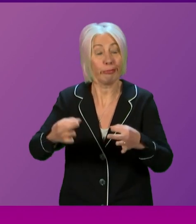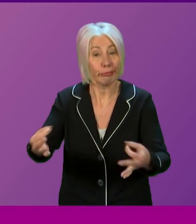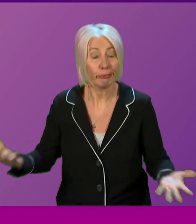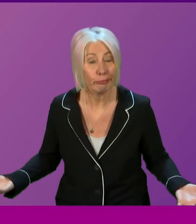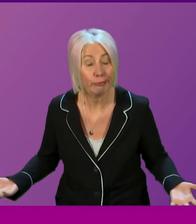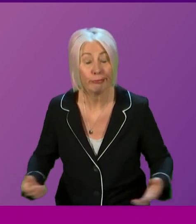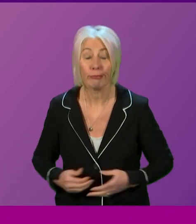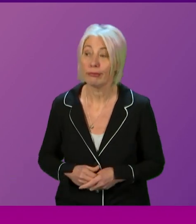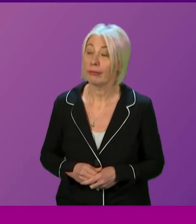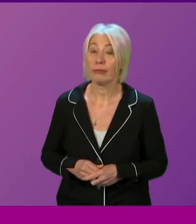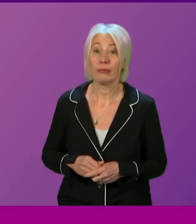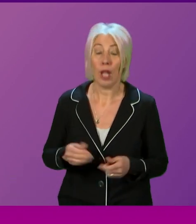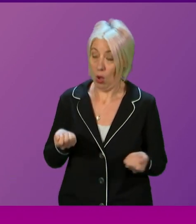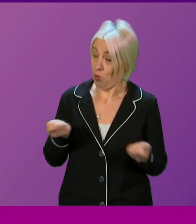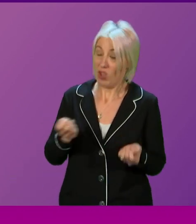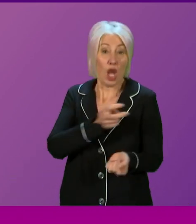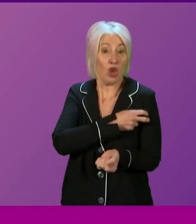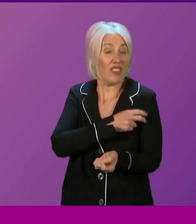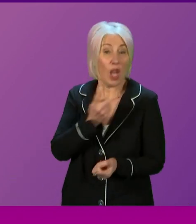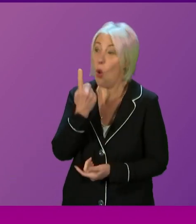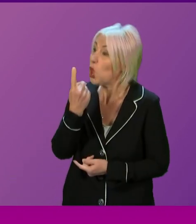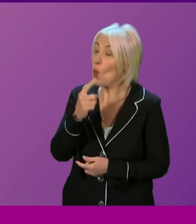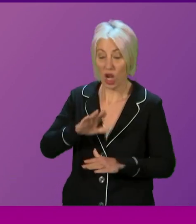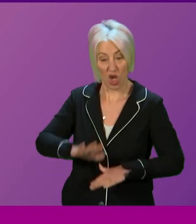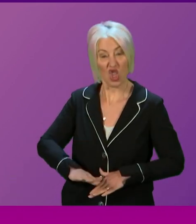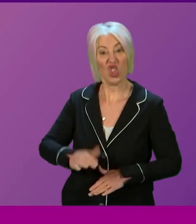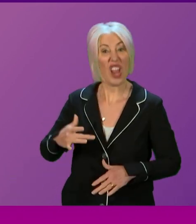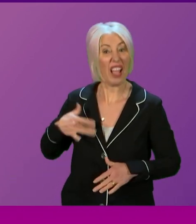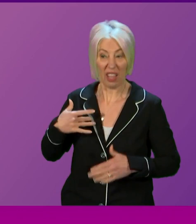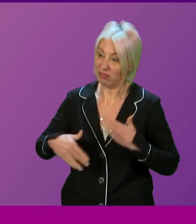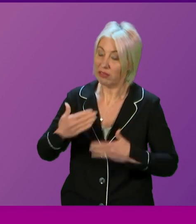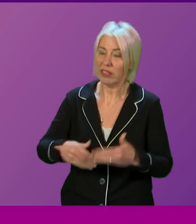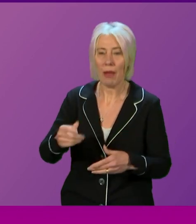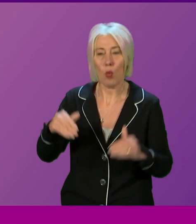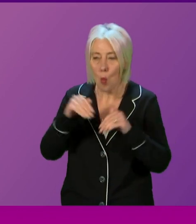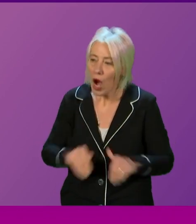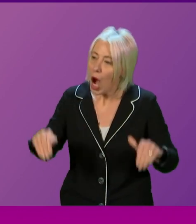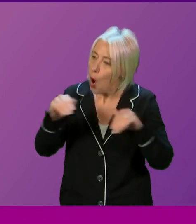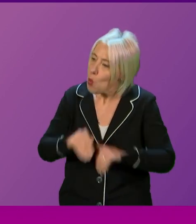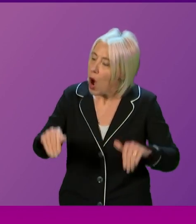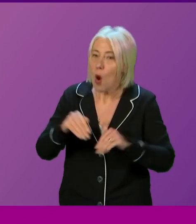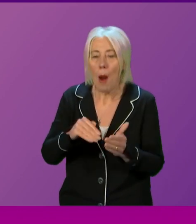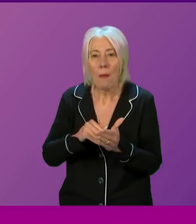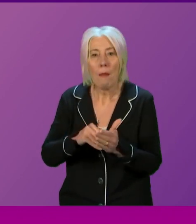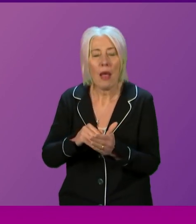We get only one childhood, and waiting month after month for help can shatter those formative